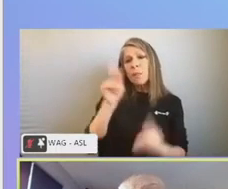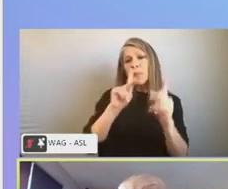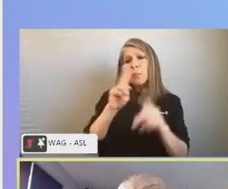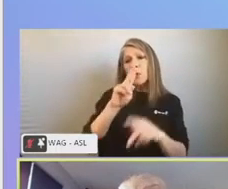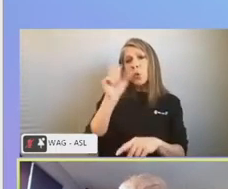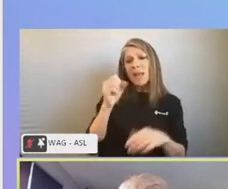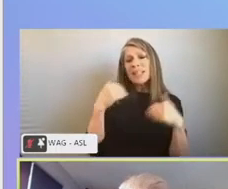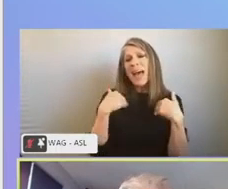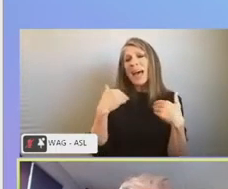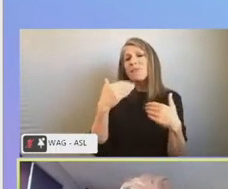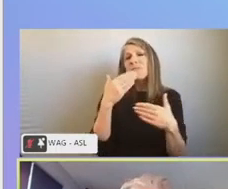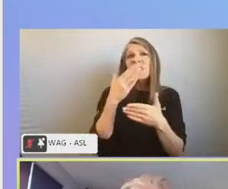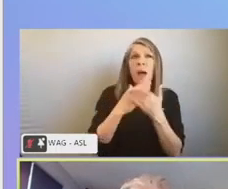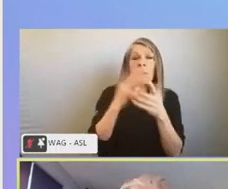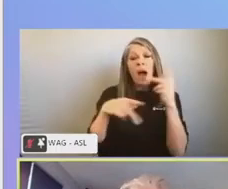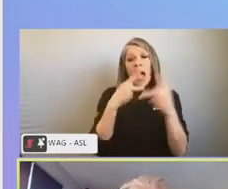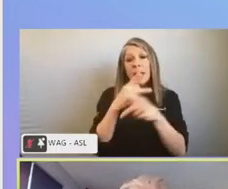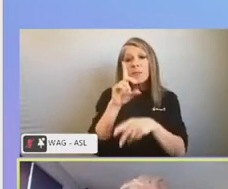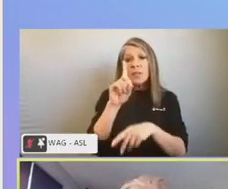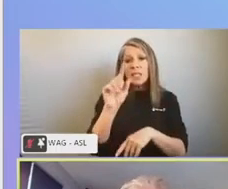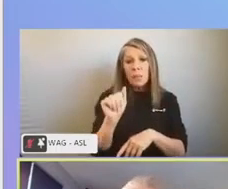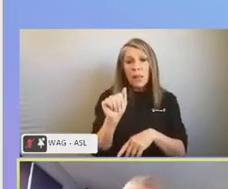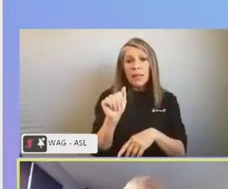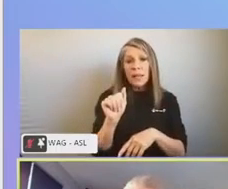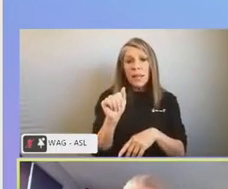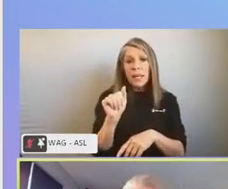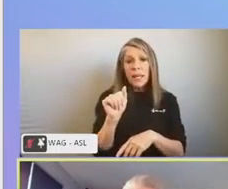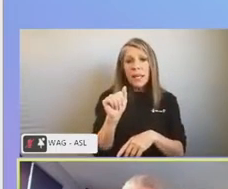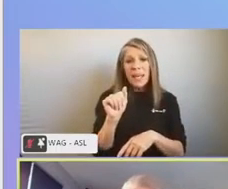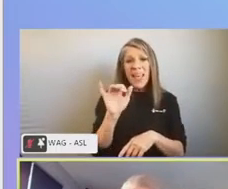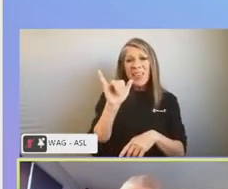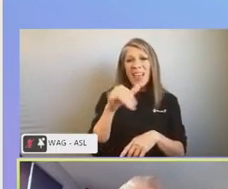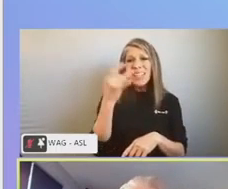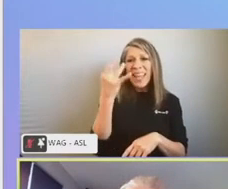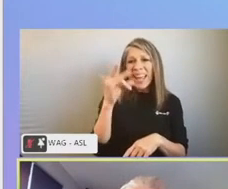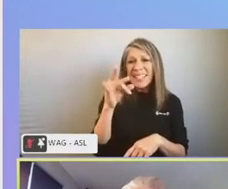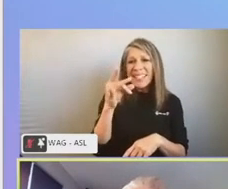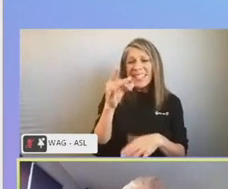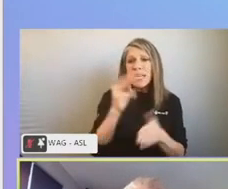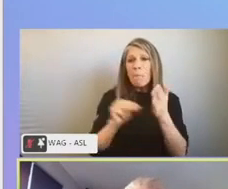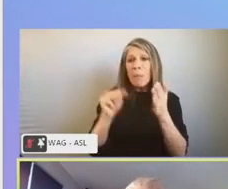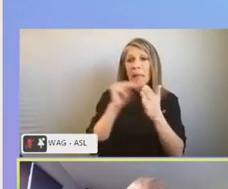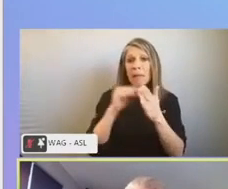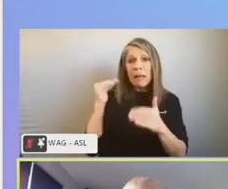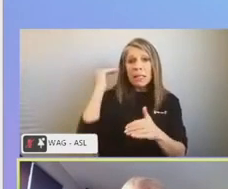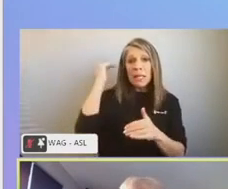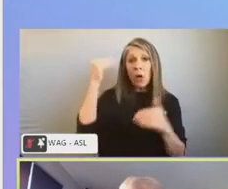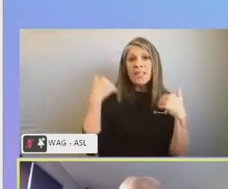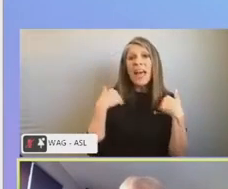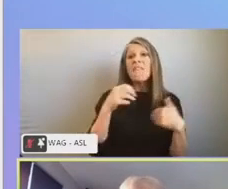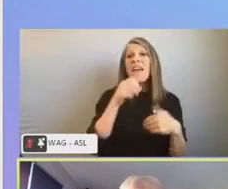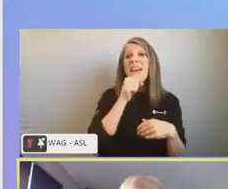think about voting, because you probably quote things like some 20% of people in the united states have some